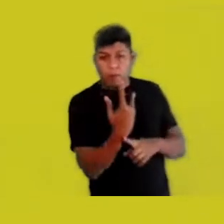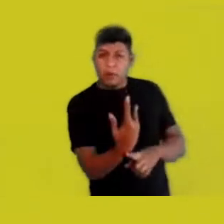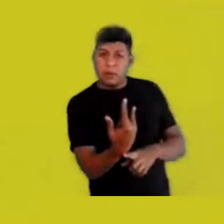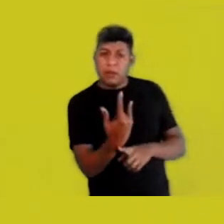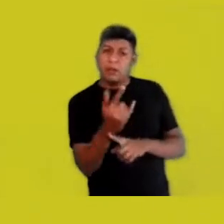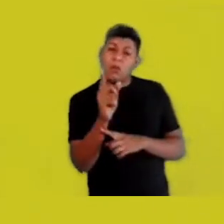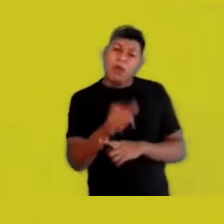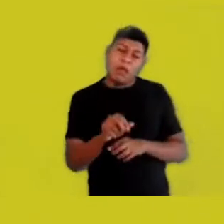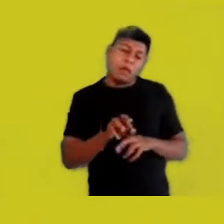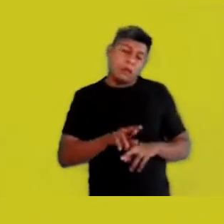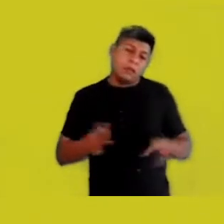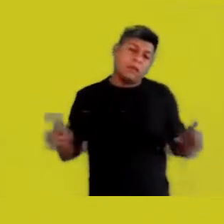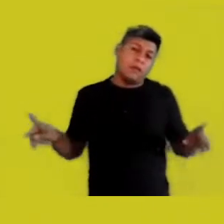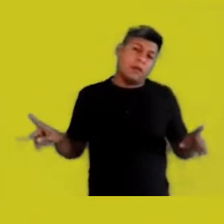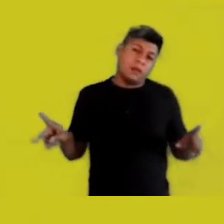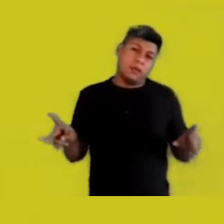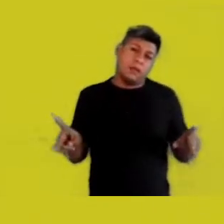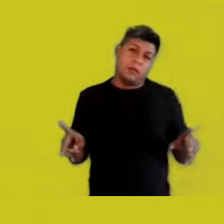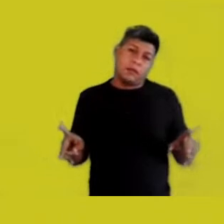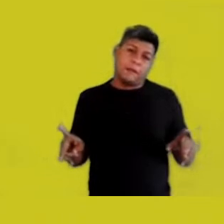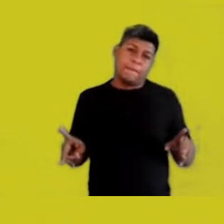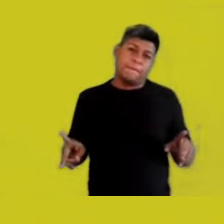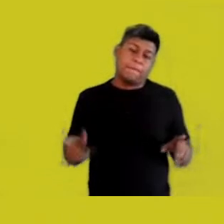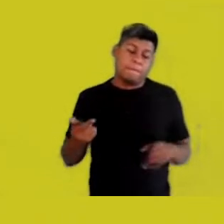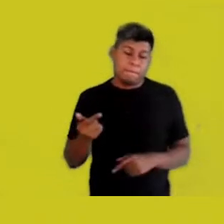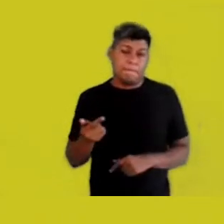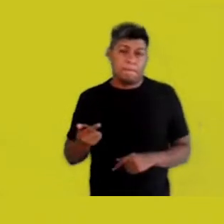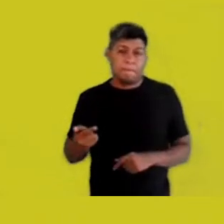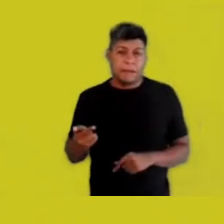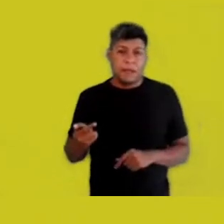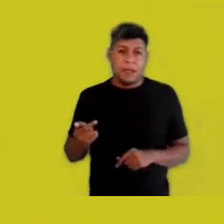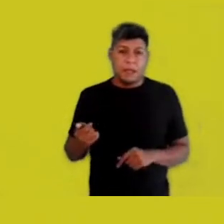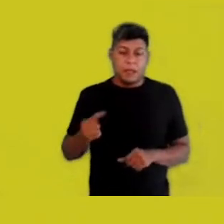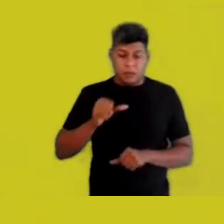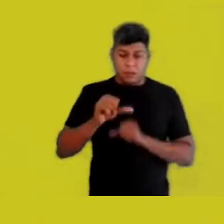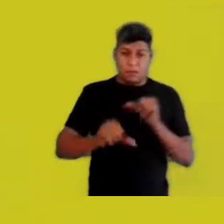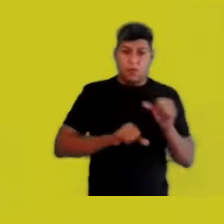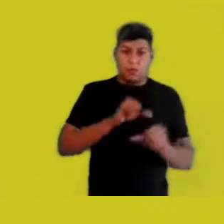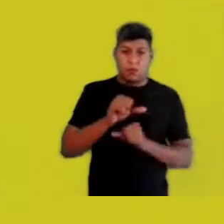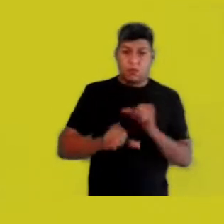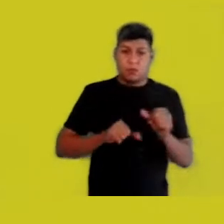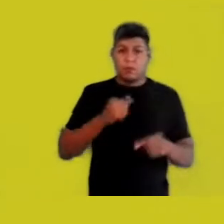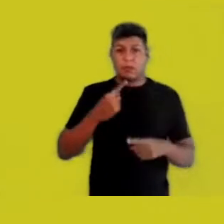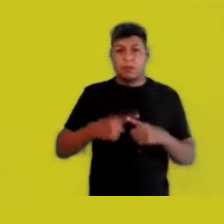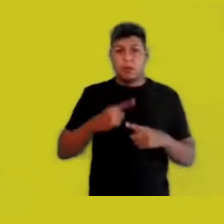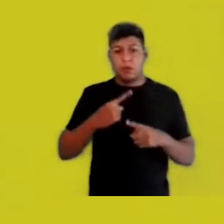It uses chaos as well, because it isn’t possible to fight against it,